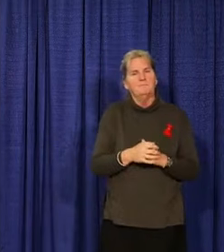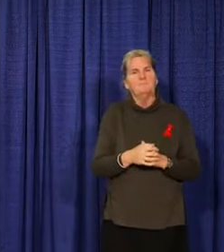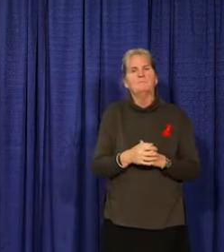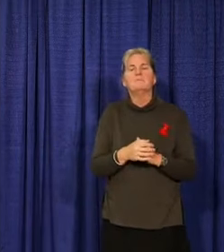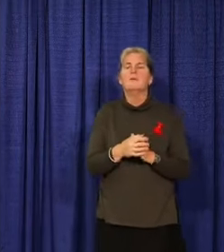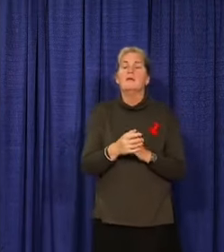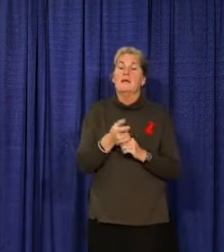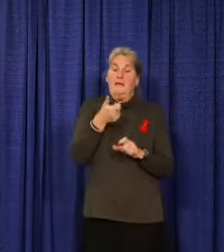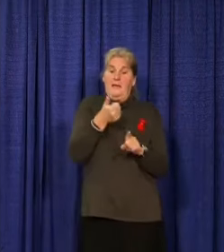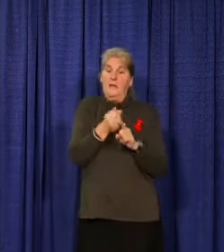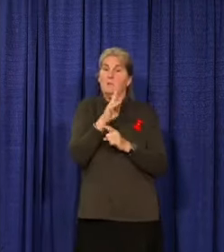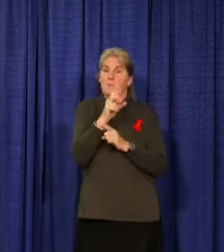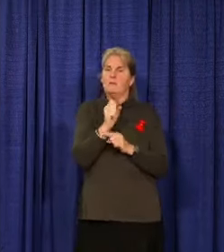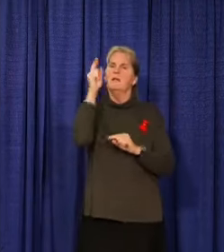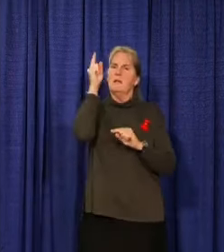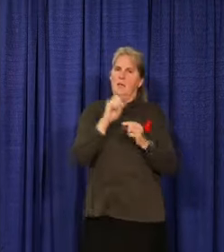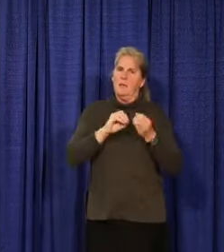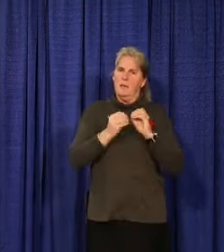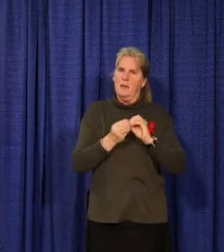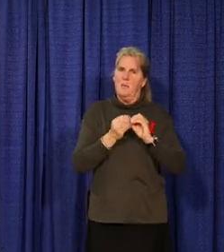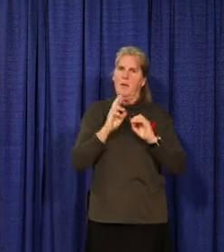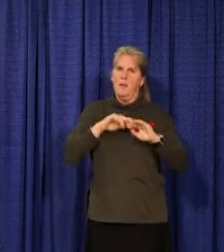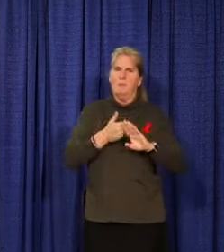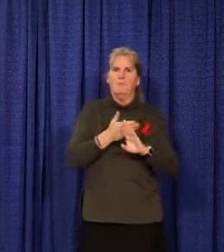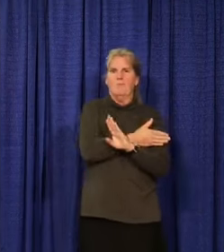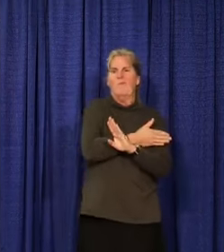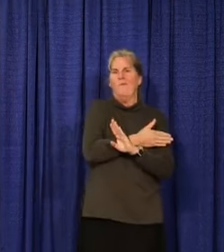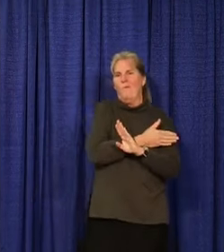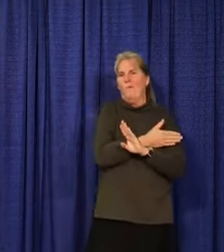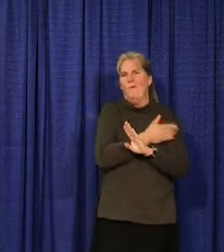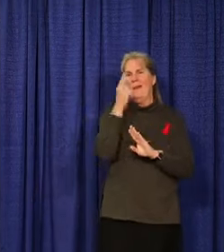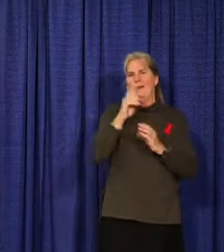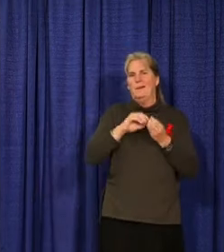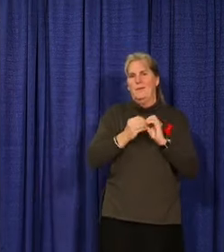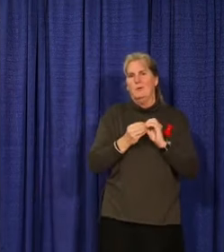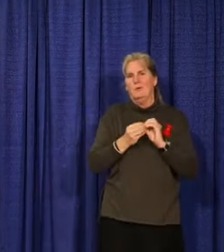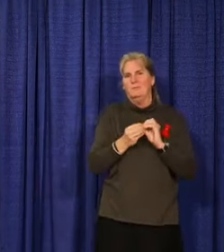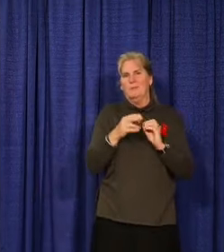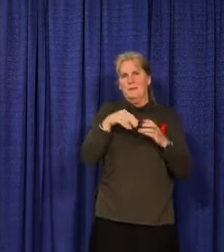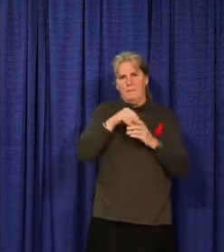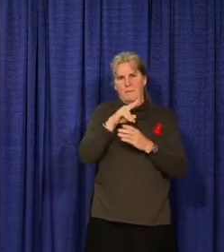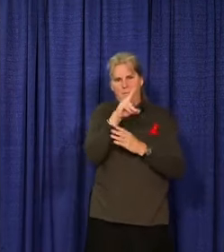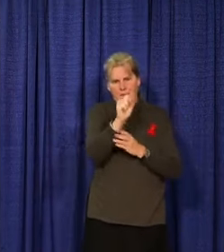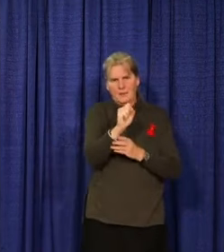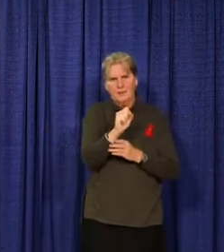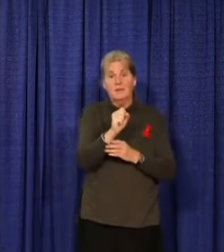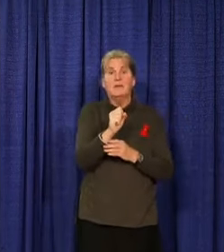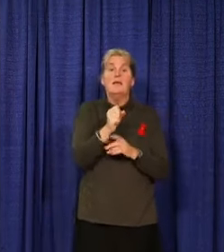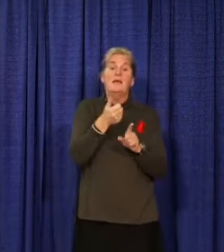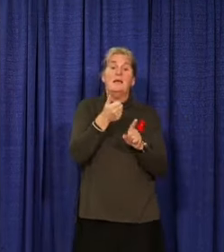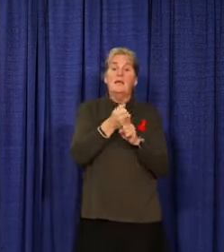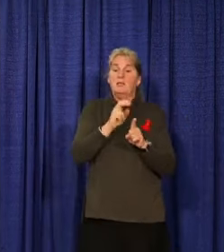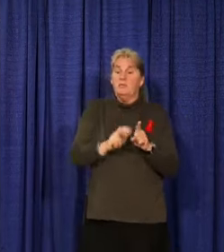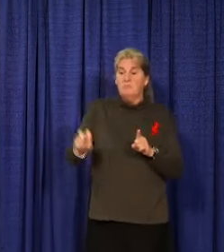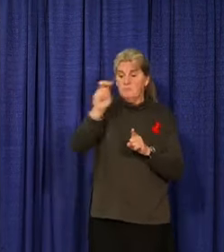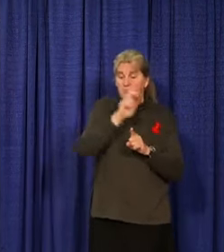There will be fewer students on each school bus then a typical school year. And school bus routes for